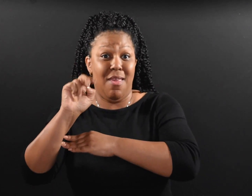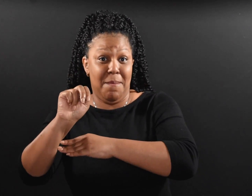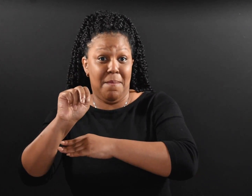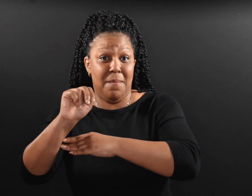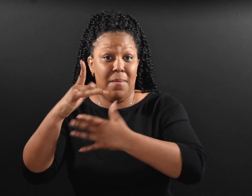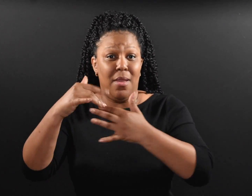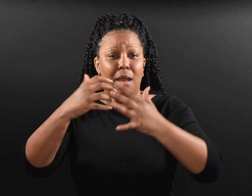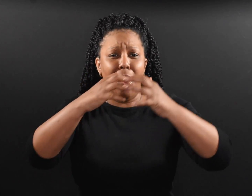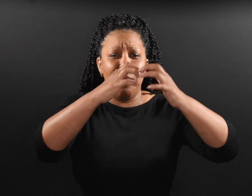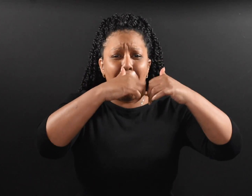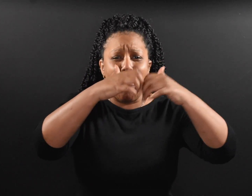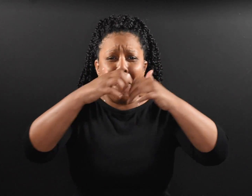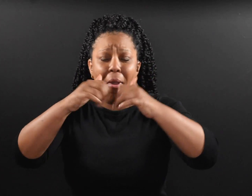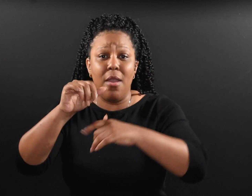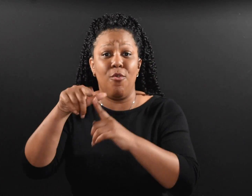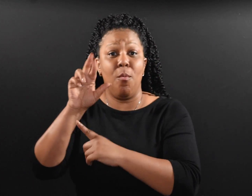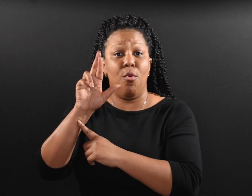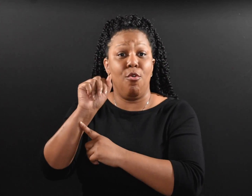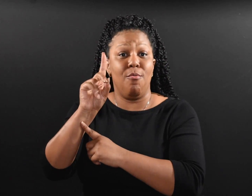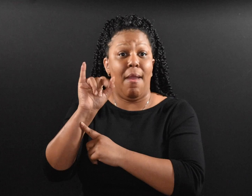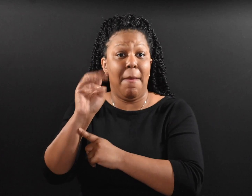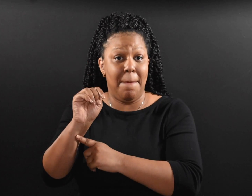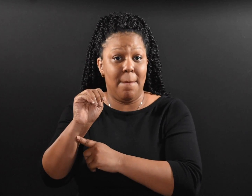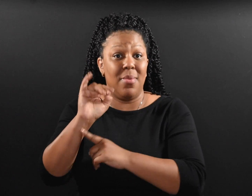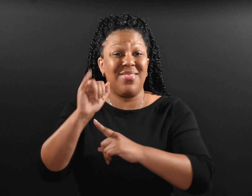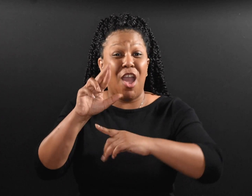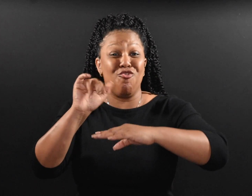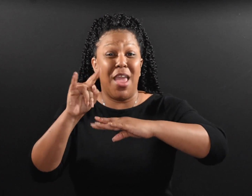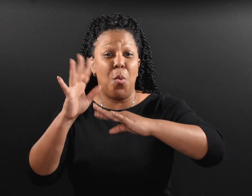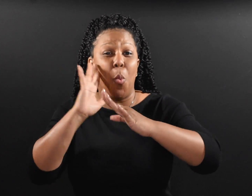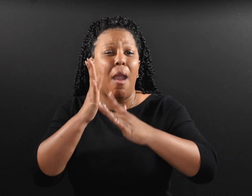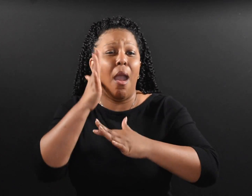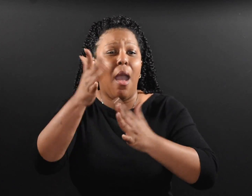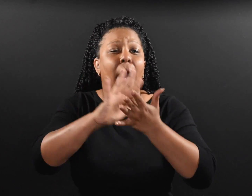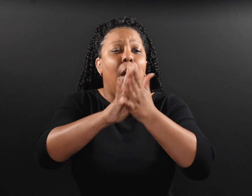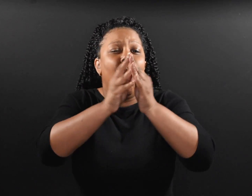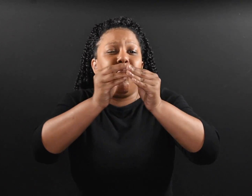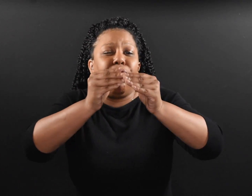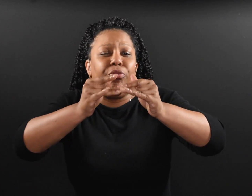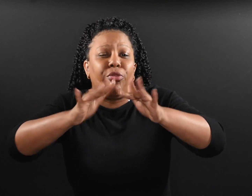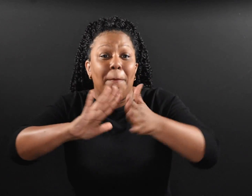Uranium breaks down to radium, and radium eventually decays into the gas radon.